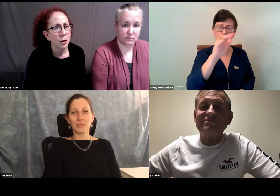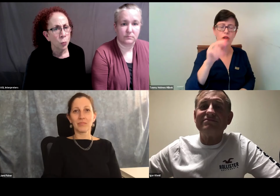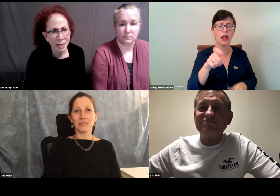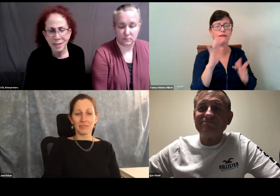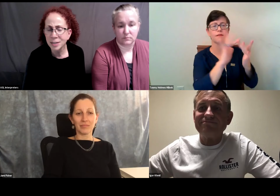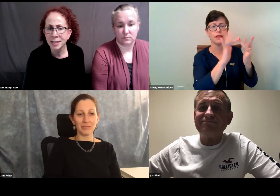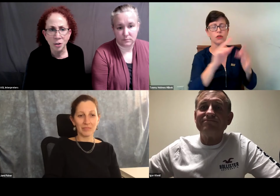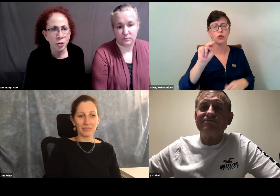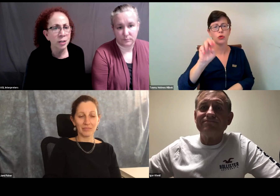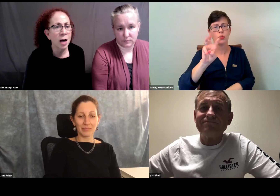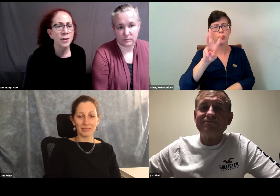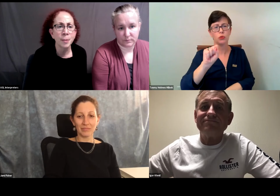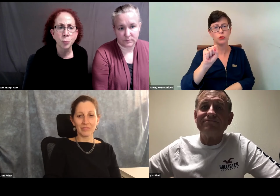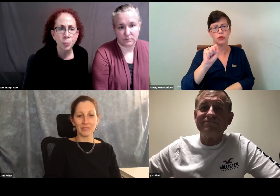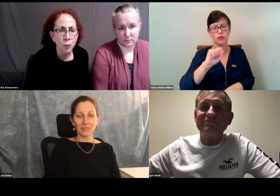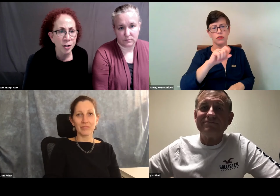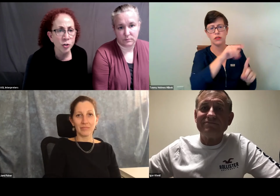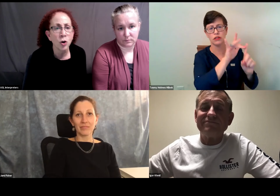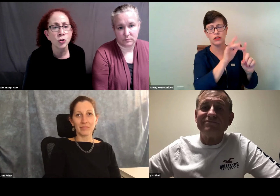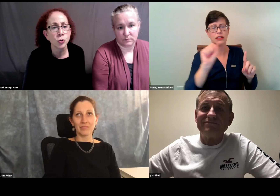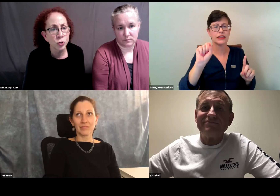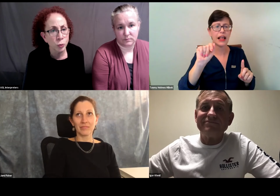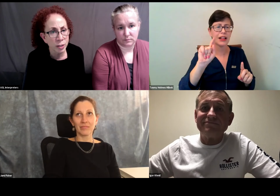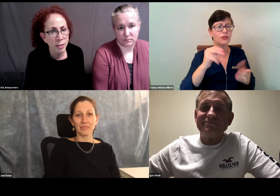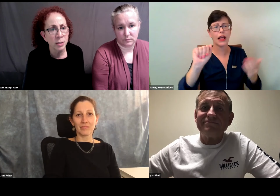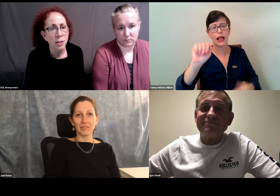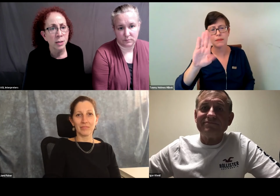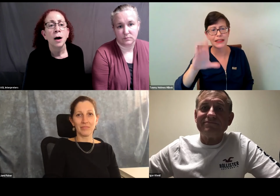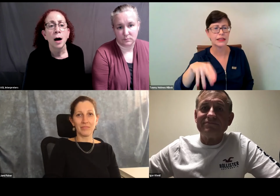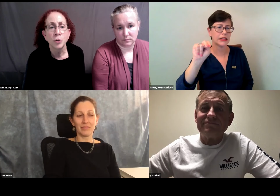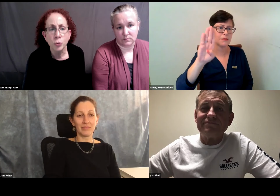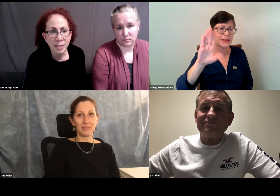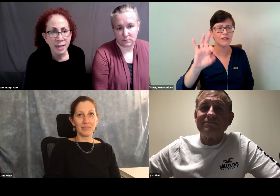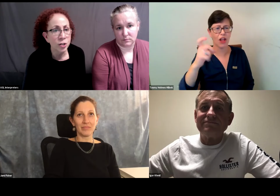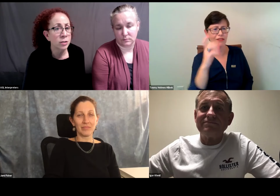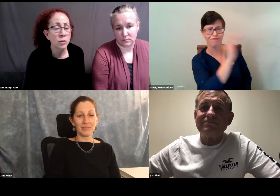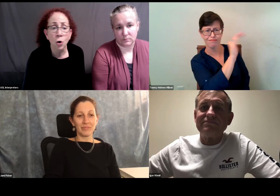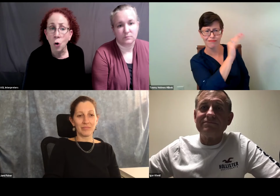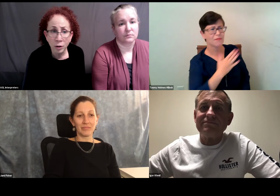We need to continue to lobby them and put pressure on new sources on new stations, all of the